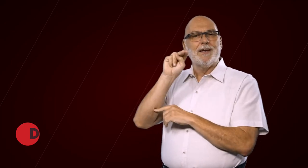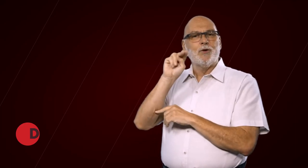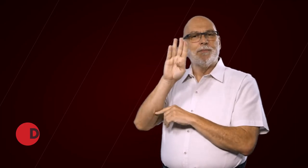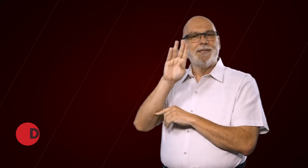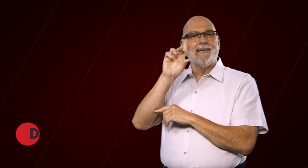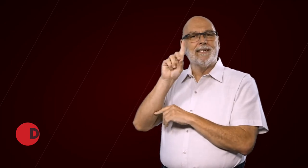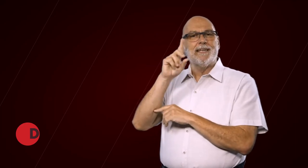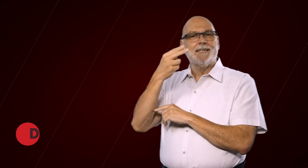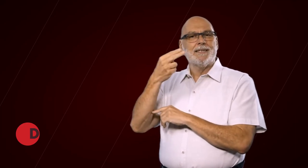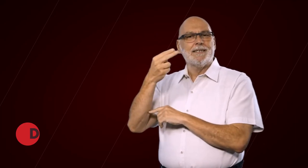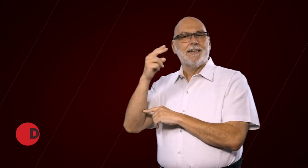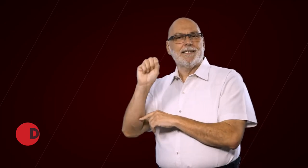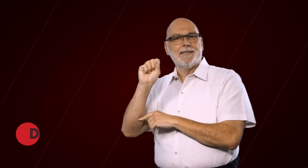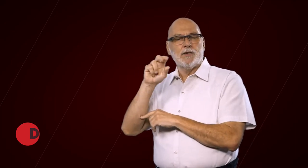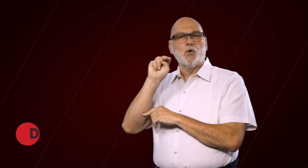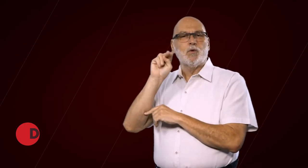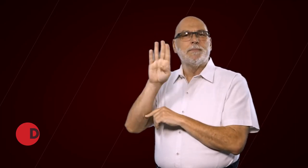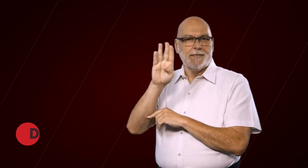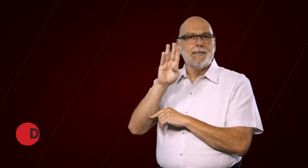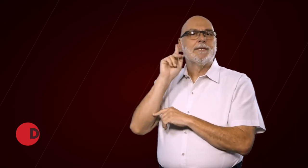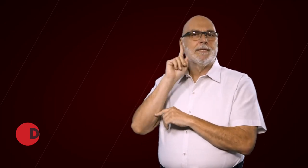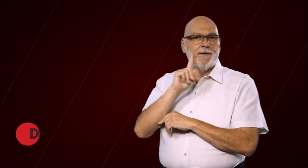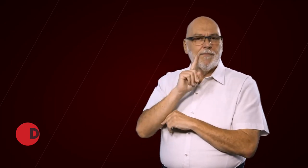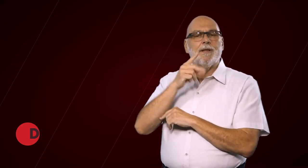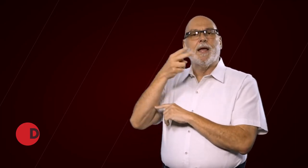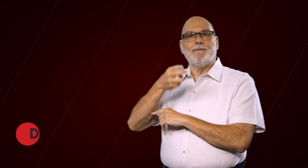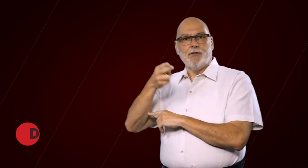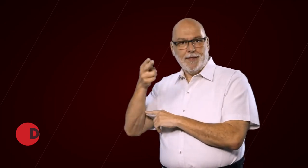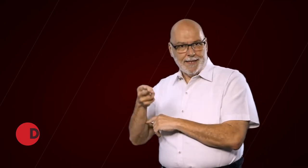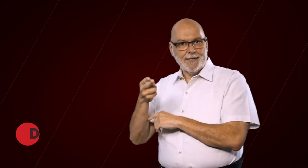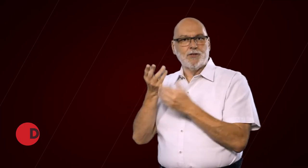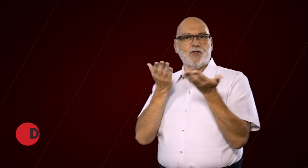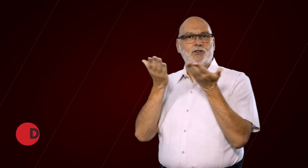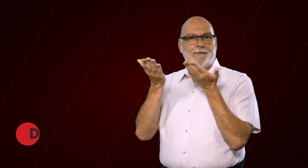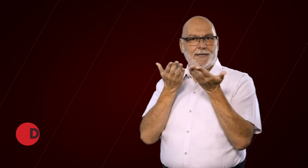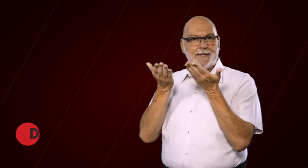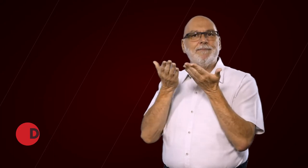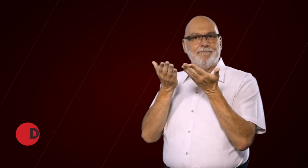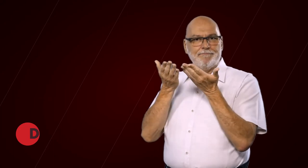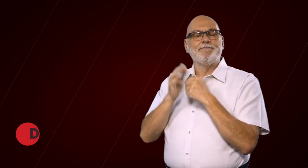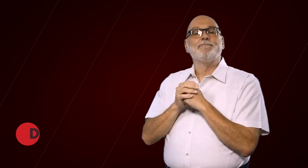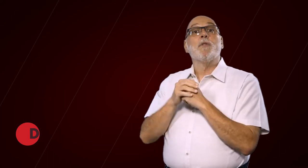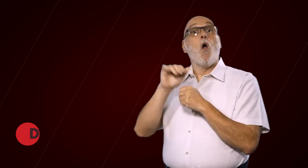and Hard of Hearing Services Inc. (NBDHHS)